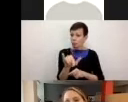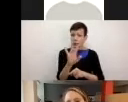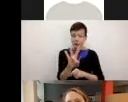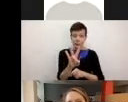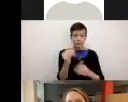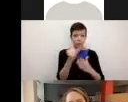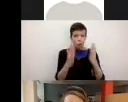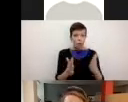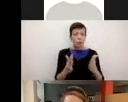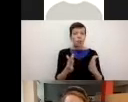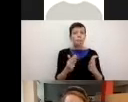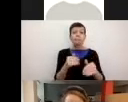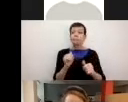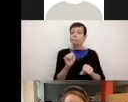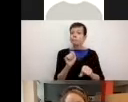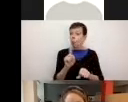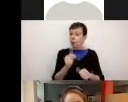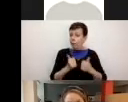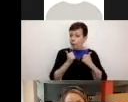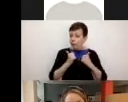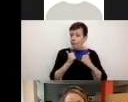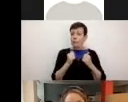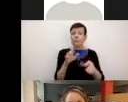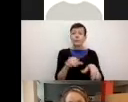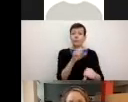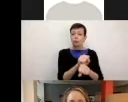within the Treaty 7 region of southern Alberta.